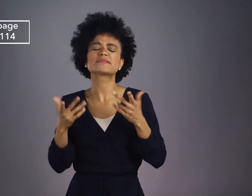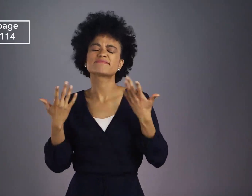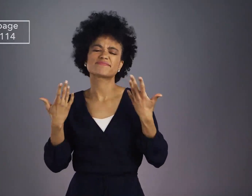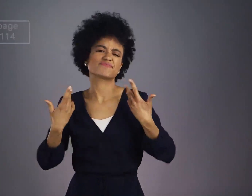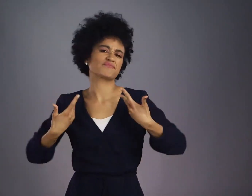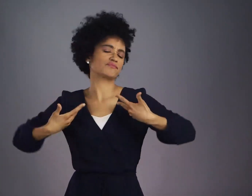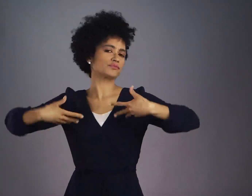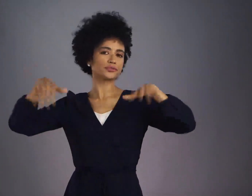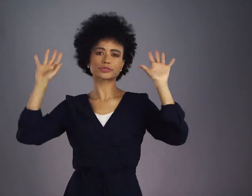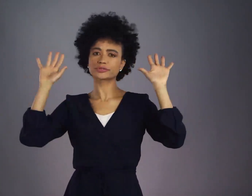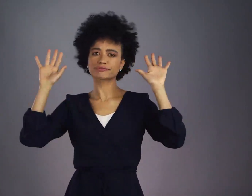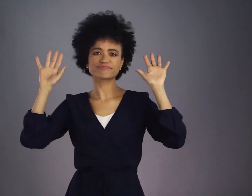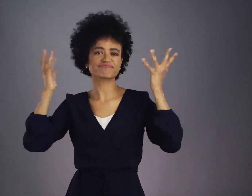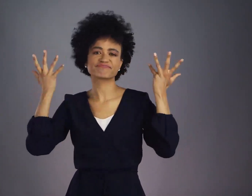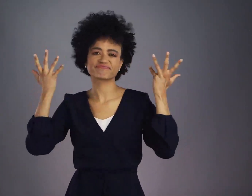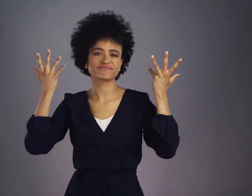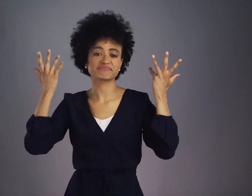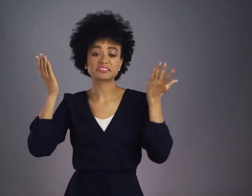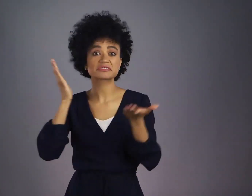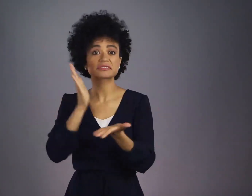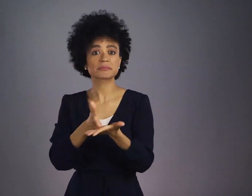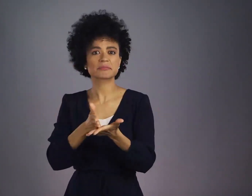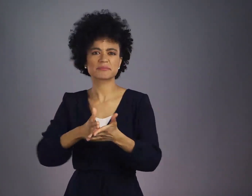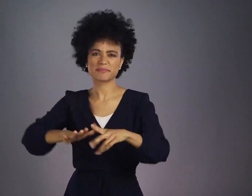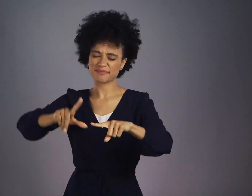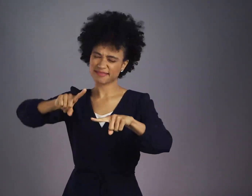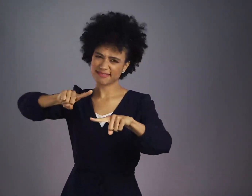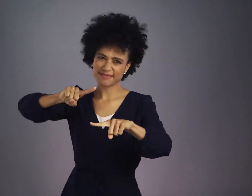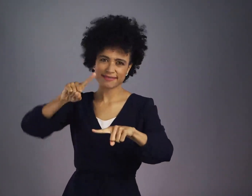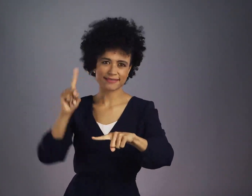Some men have been so impaired by alcohol that they cannot stop.